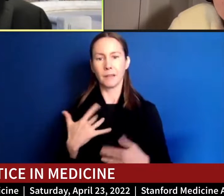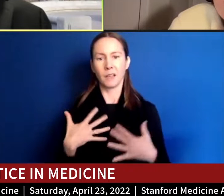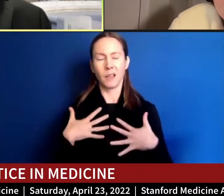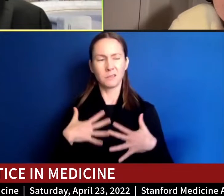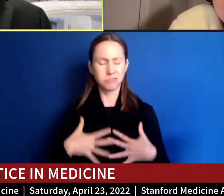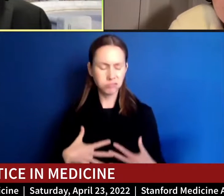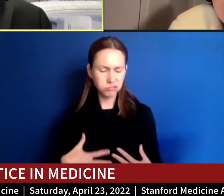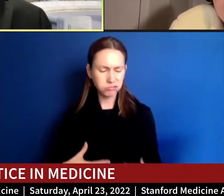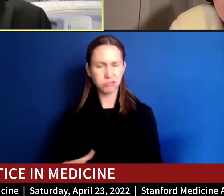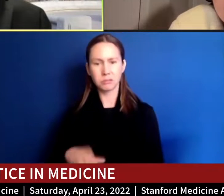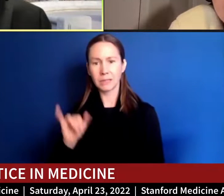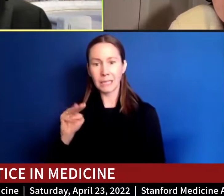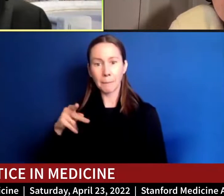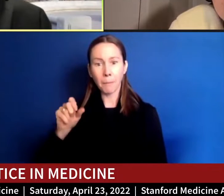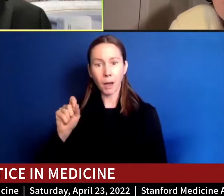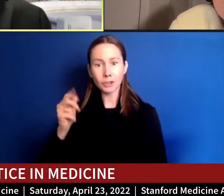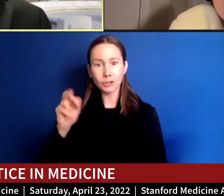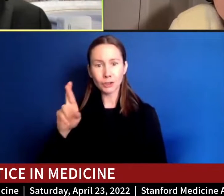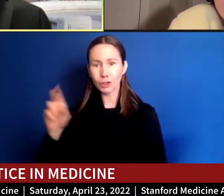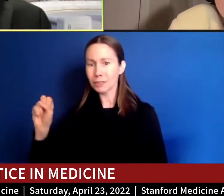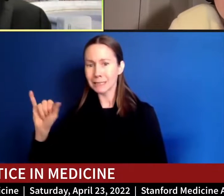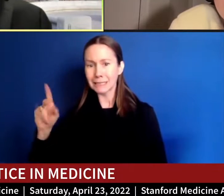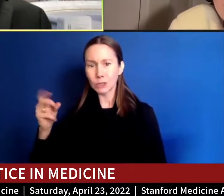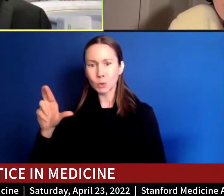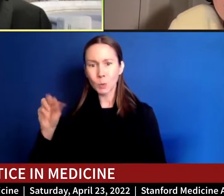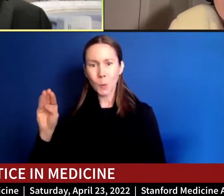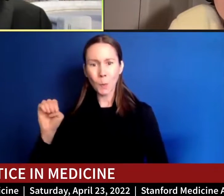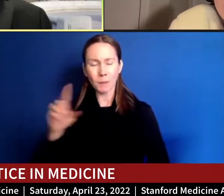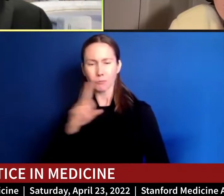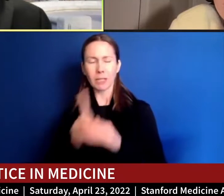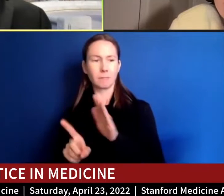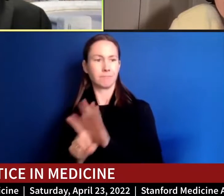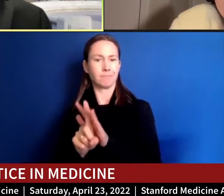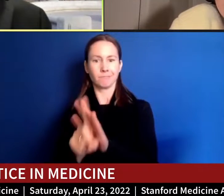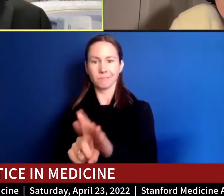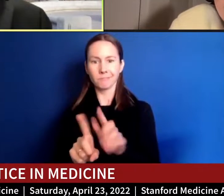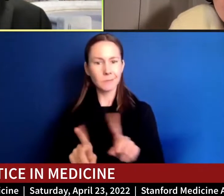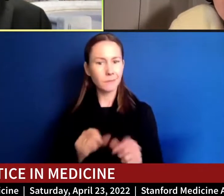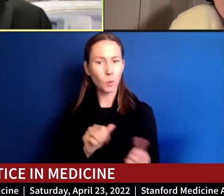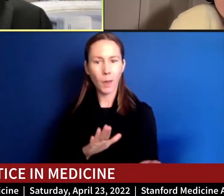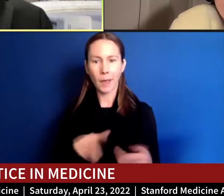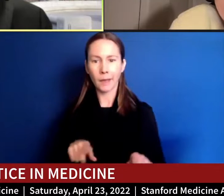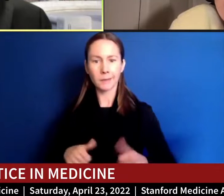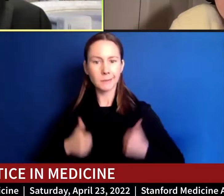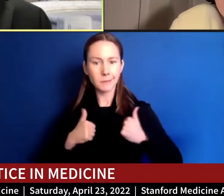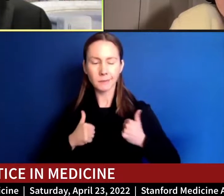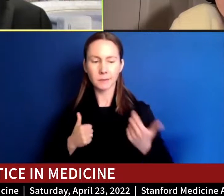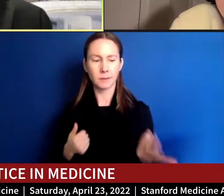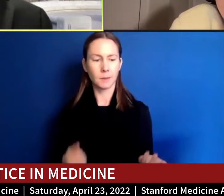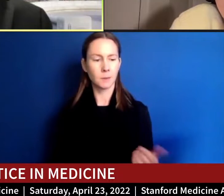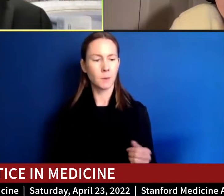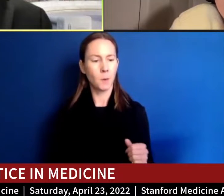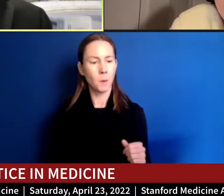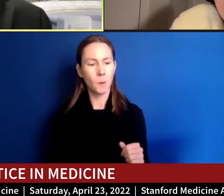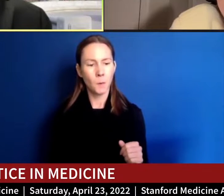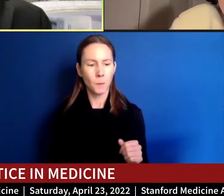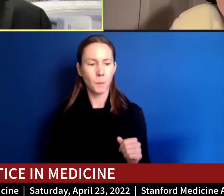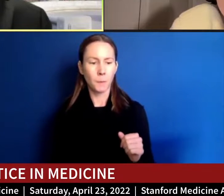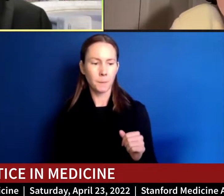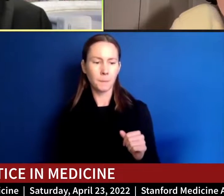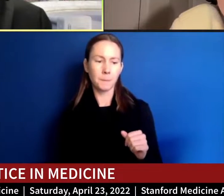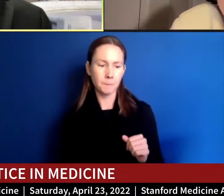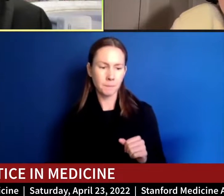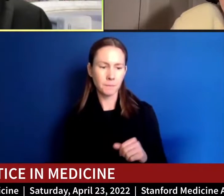syndrome, and manifests in a lot of different ways. So do you want me to show that slide?